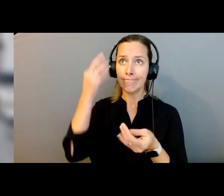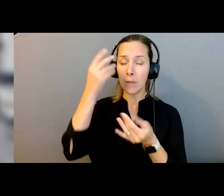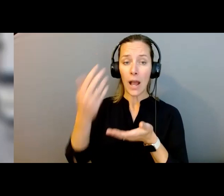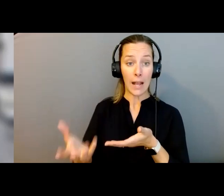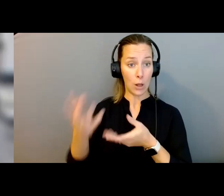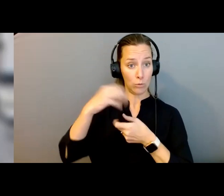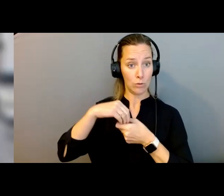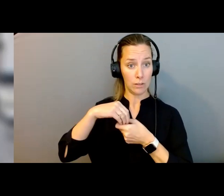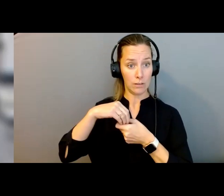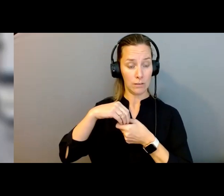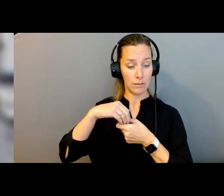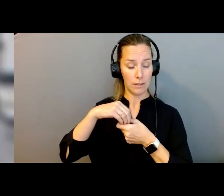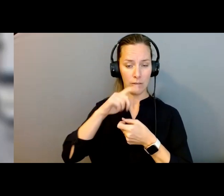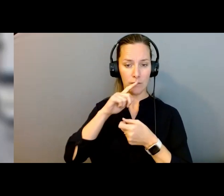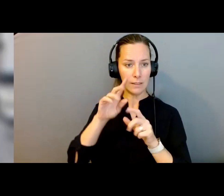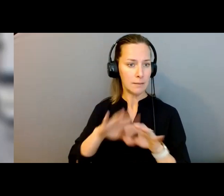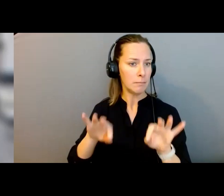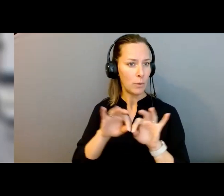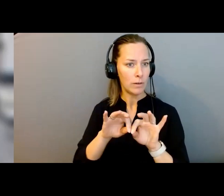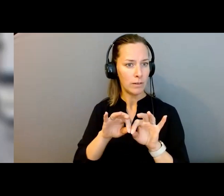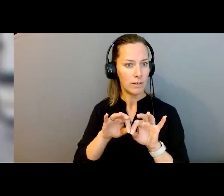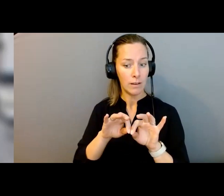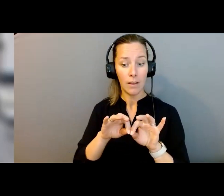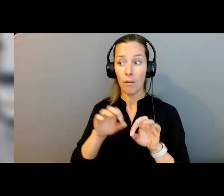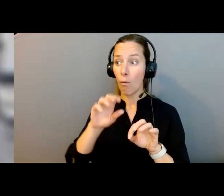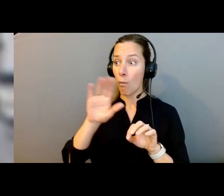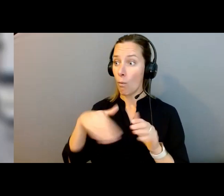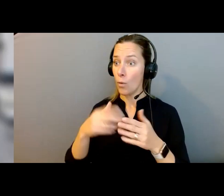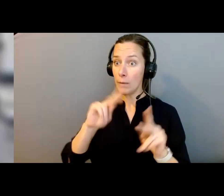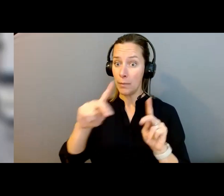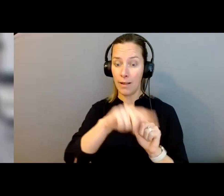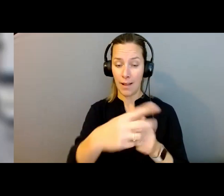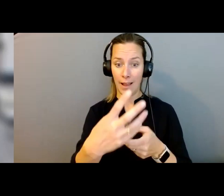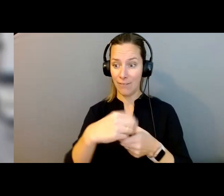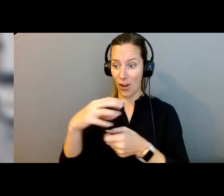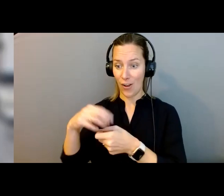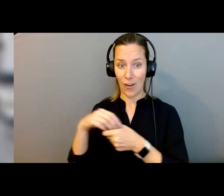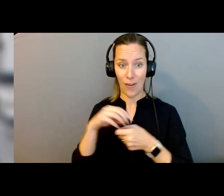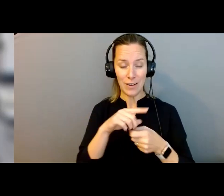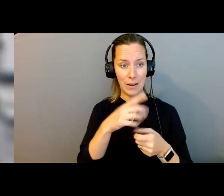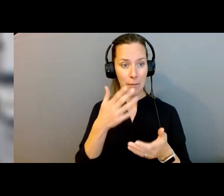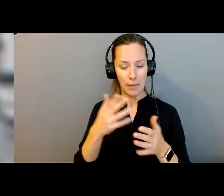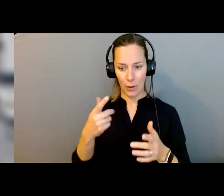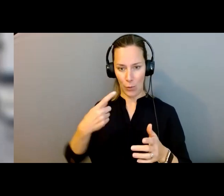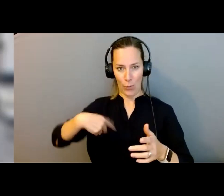to remember that not everybody coming to the table is going to have had the years of experience that